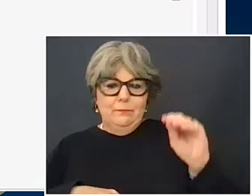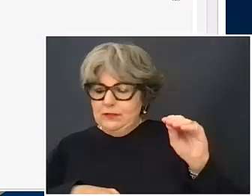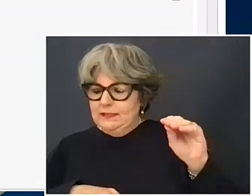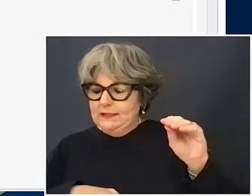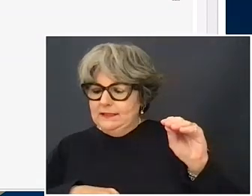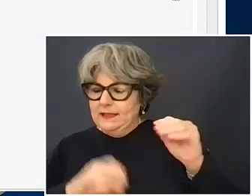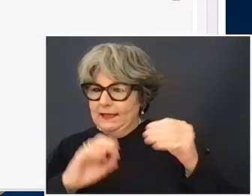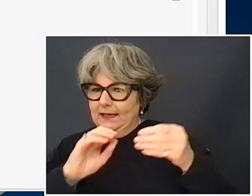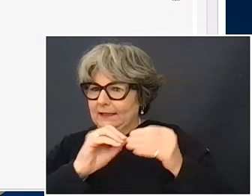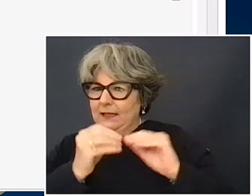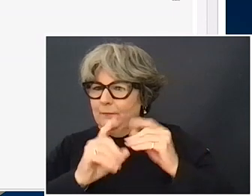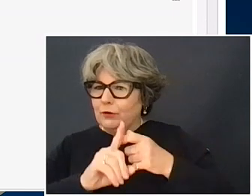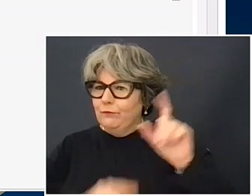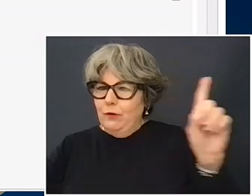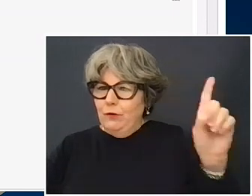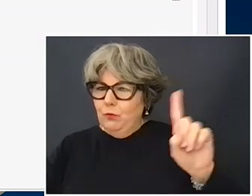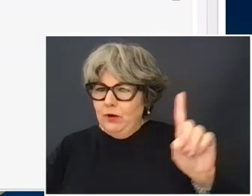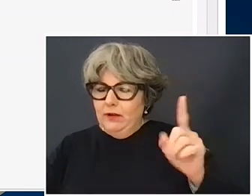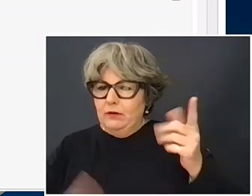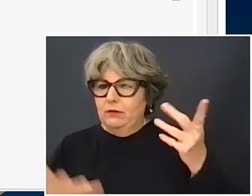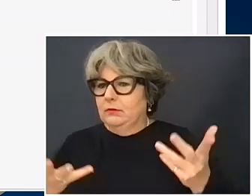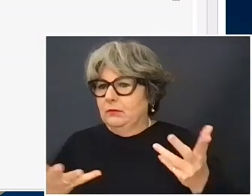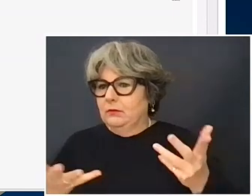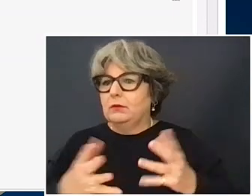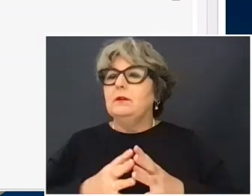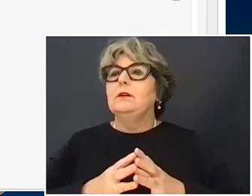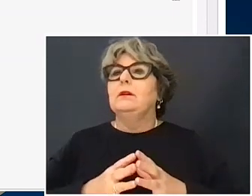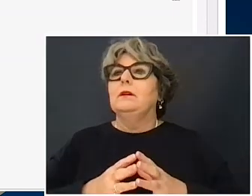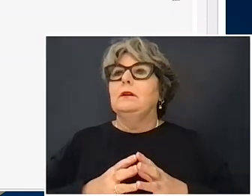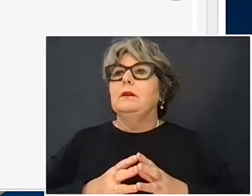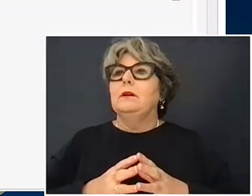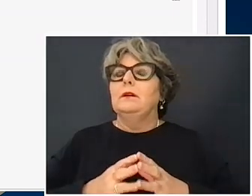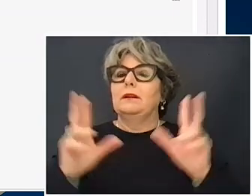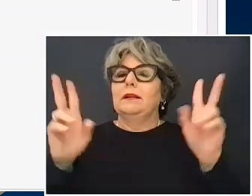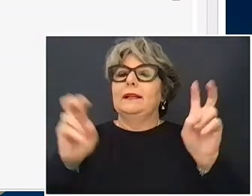from, Title IV eligible or not, you know,